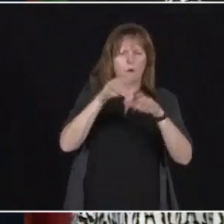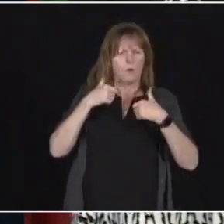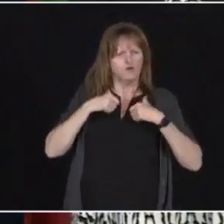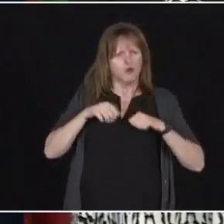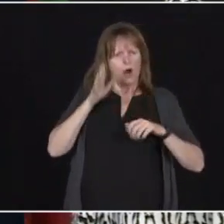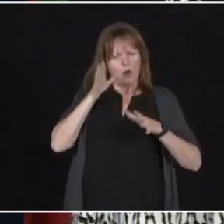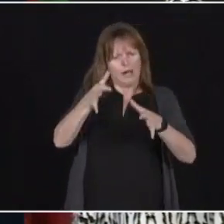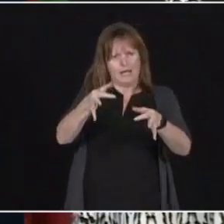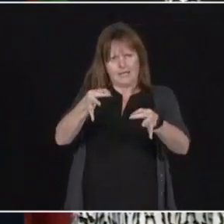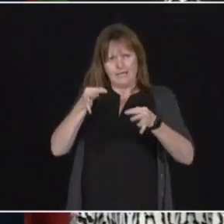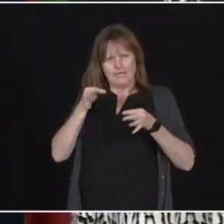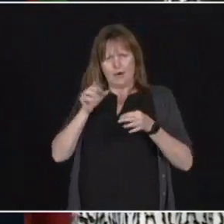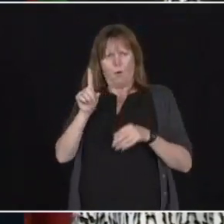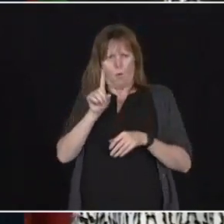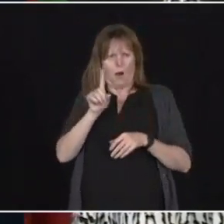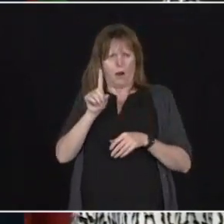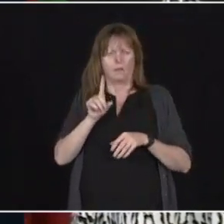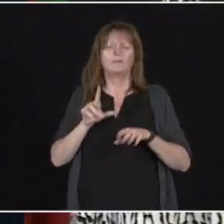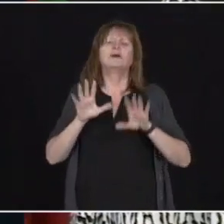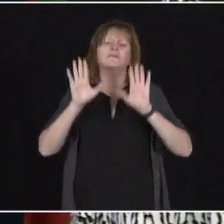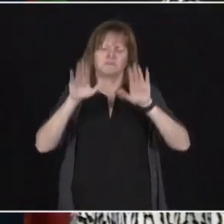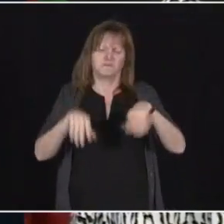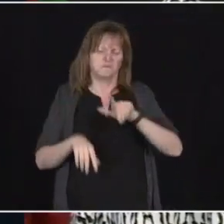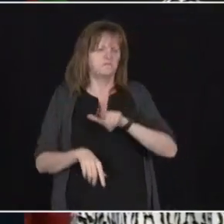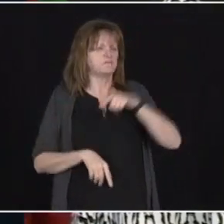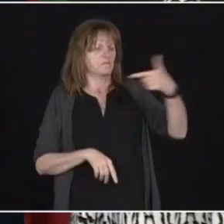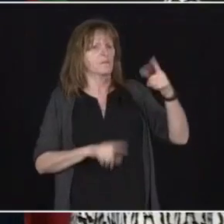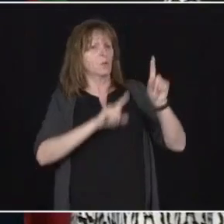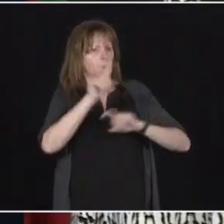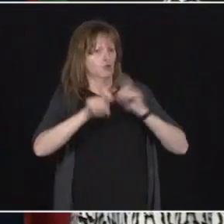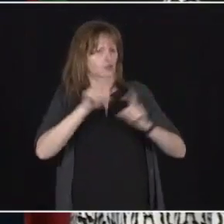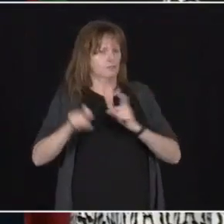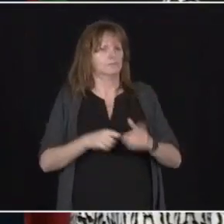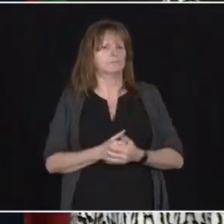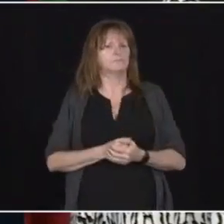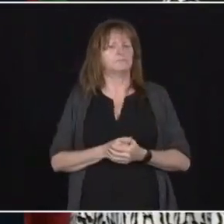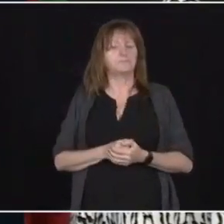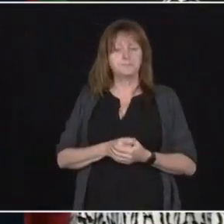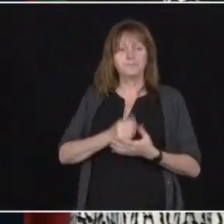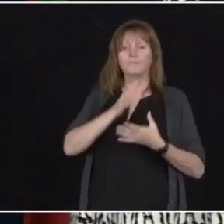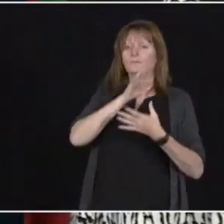So, we will try to get back at 1 PM, but we are ready for question. First question.